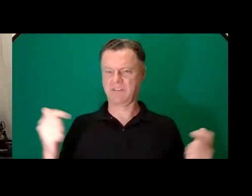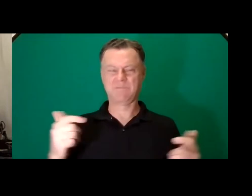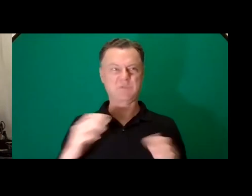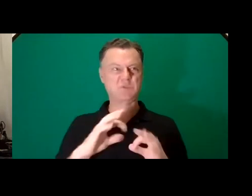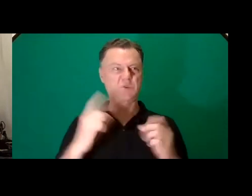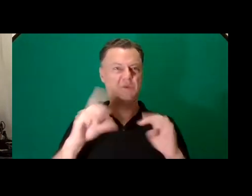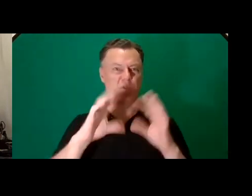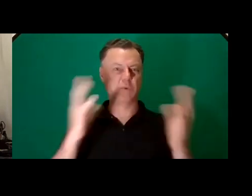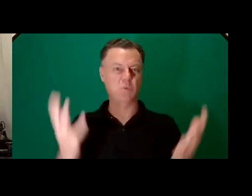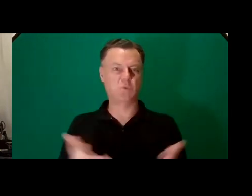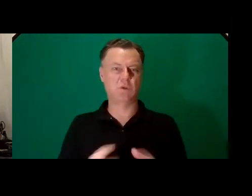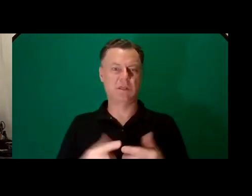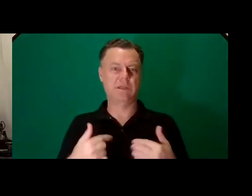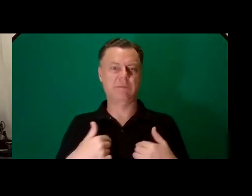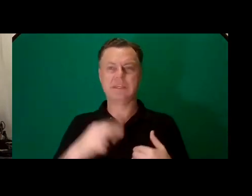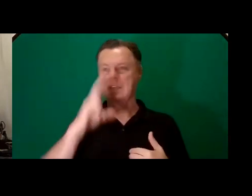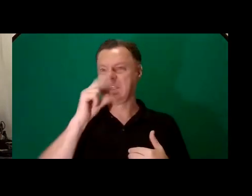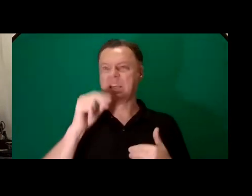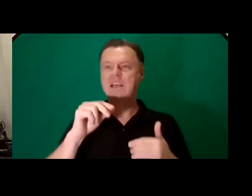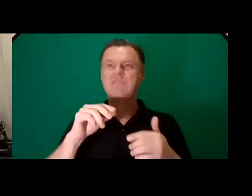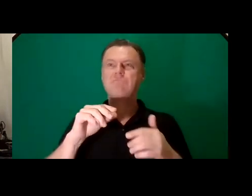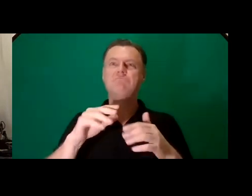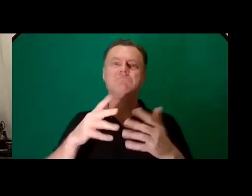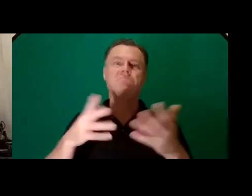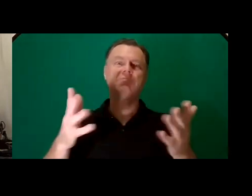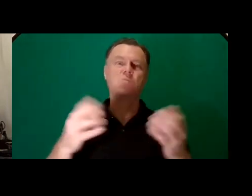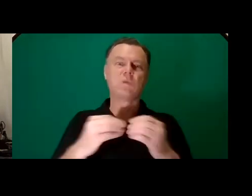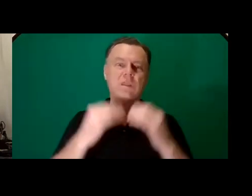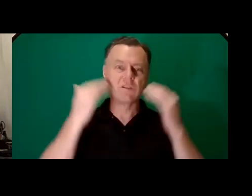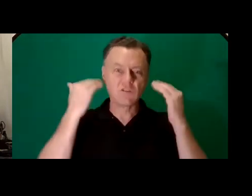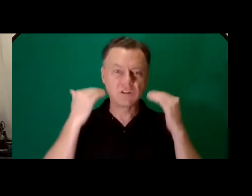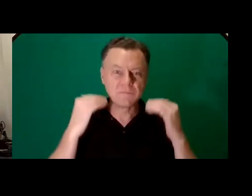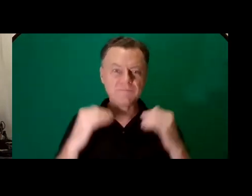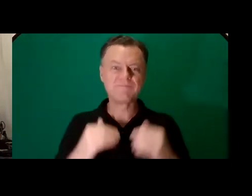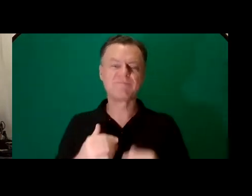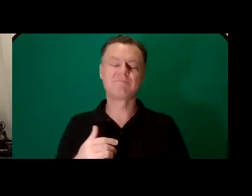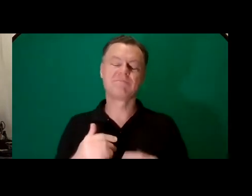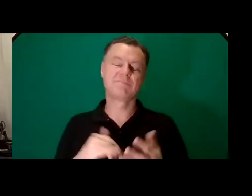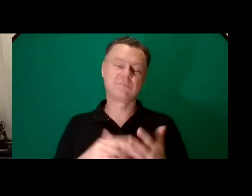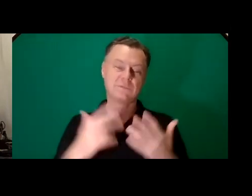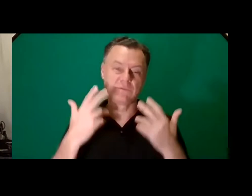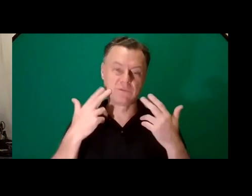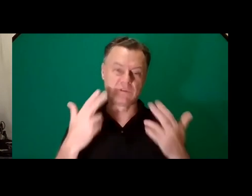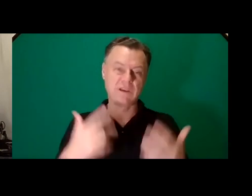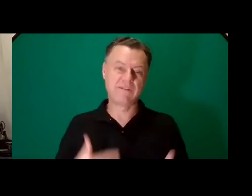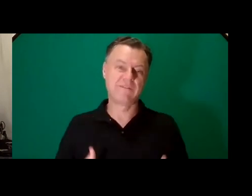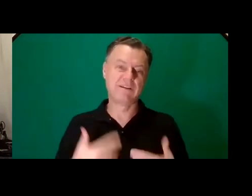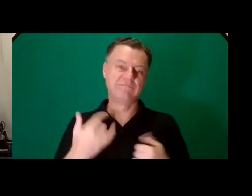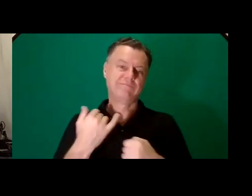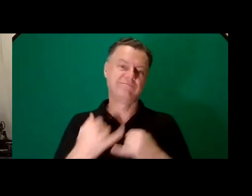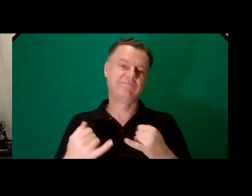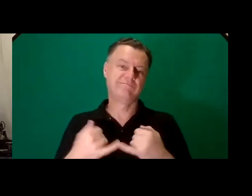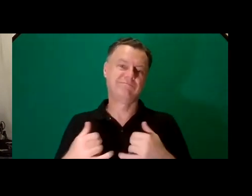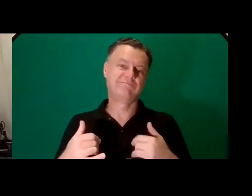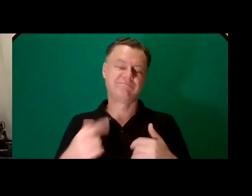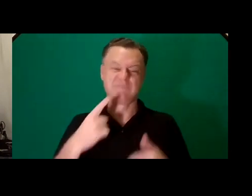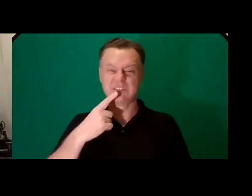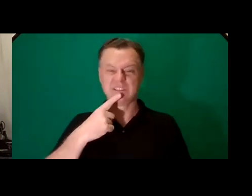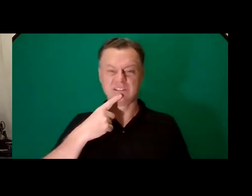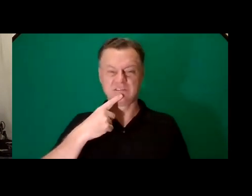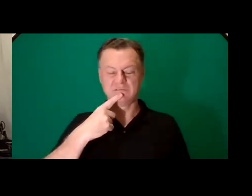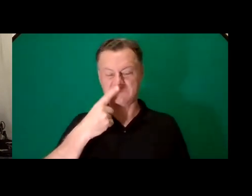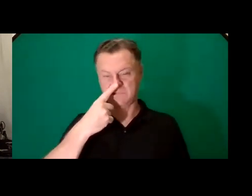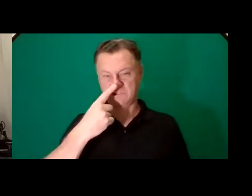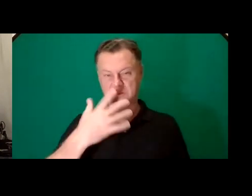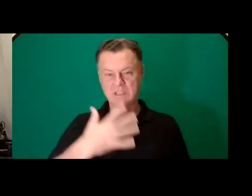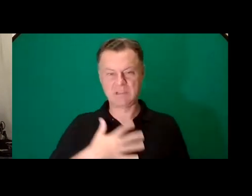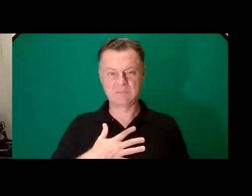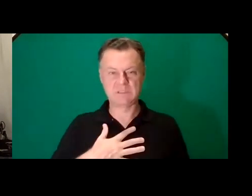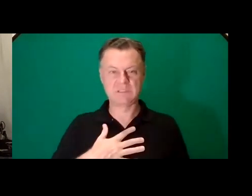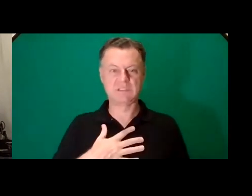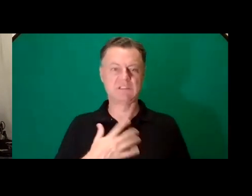young out there with hearing loss and so of course I felt incredibly ashamed and isolated.